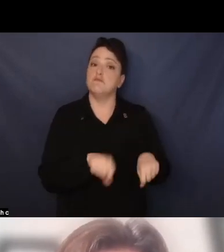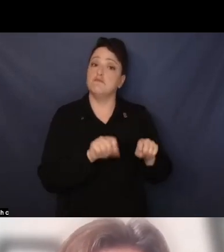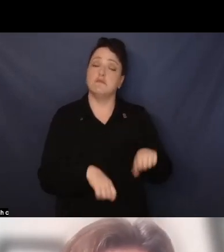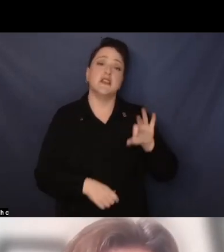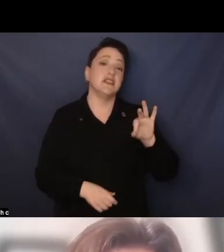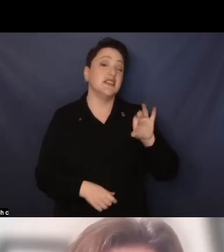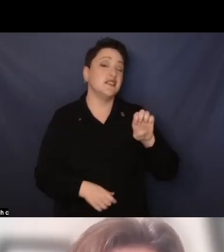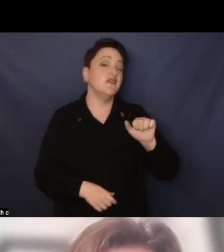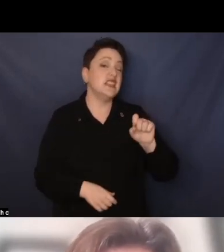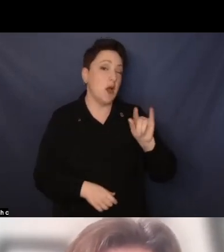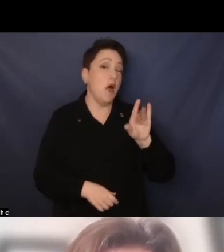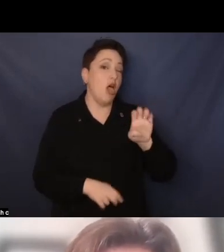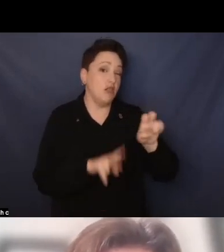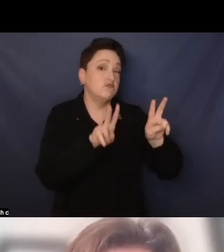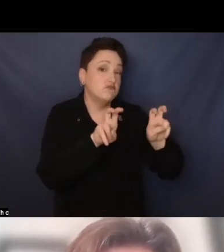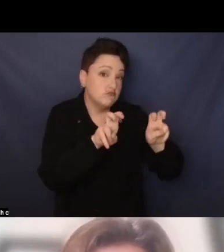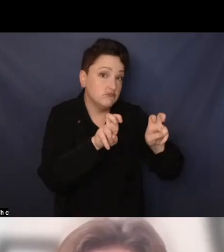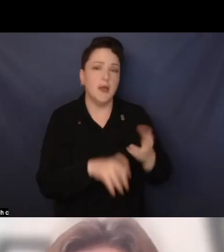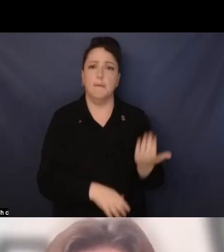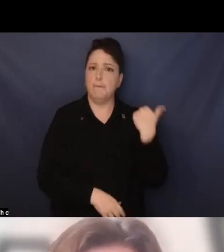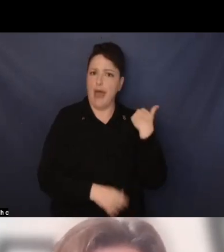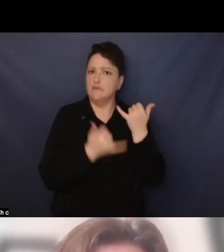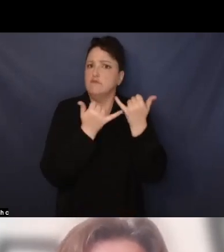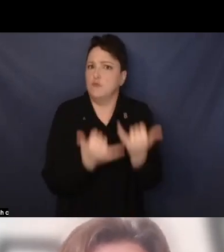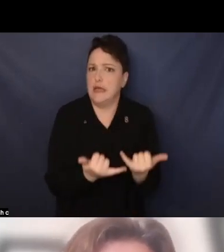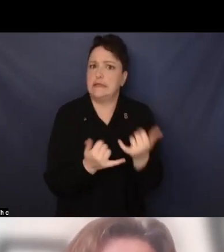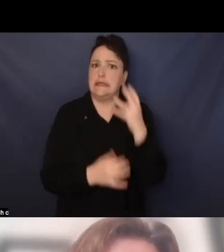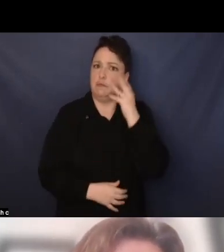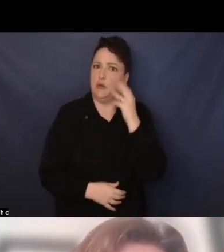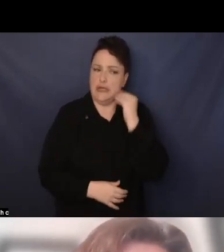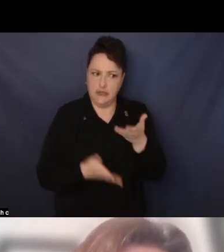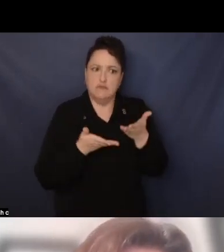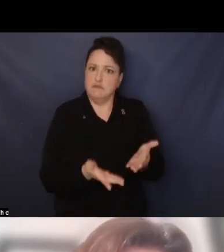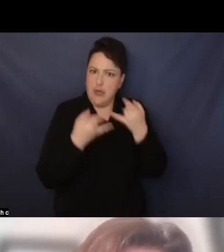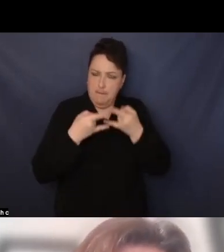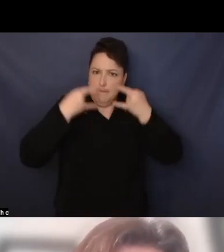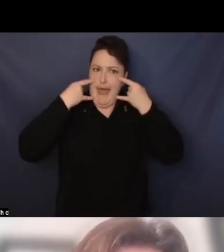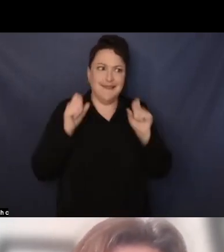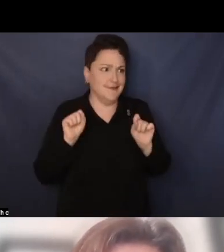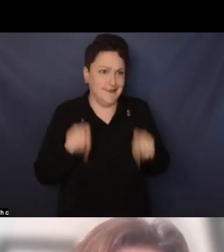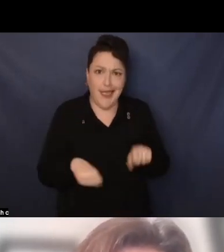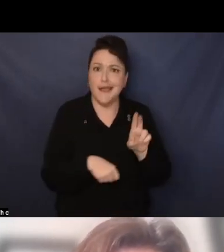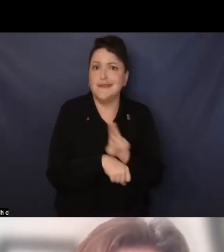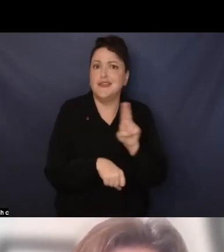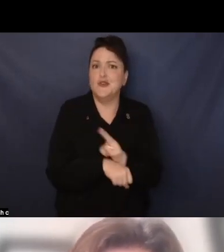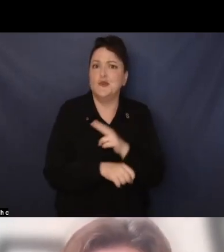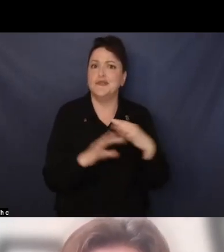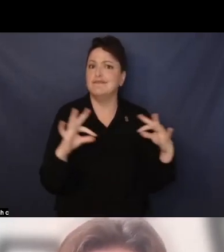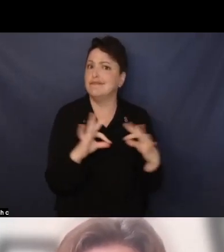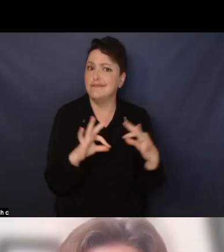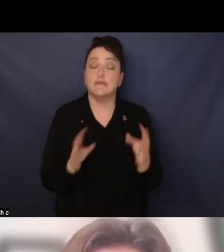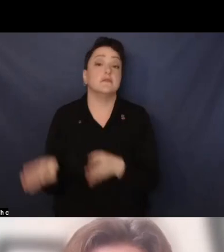And we can say that the modifications justify the given the circumstances. Which include for